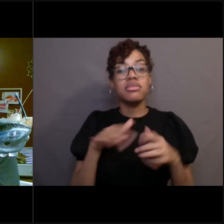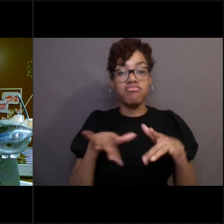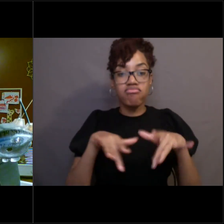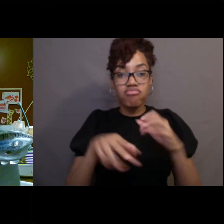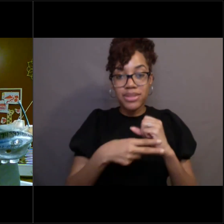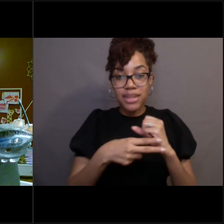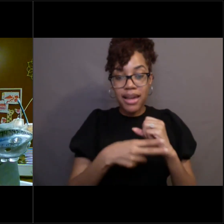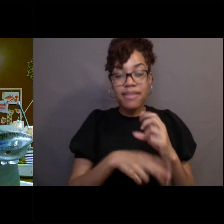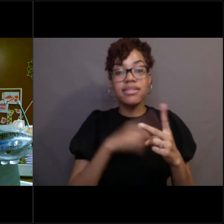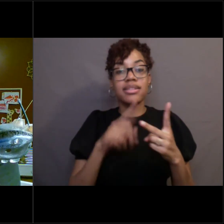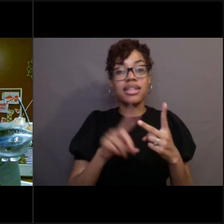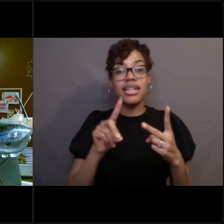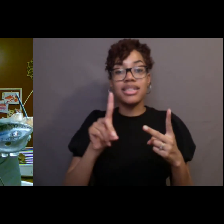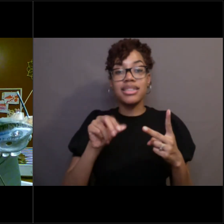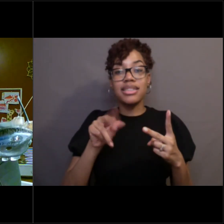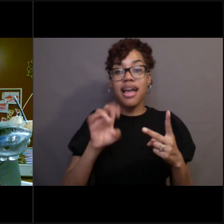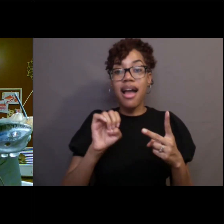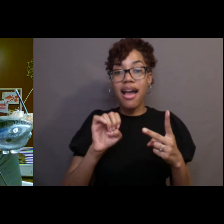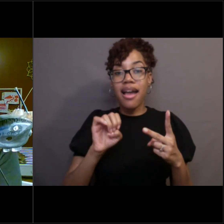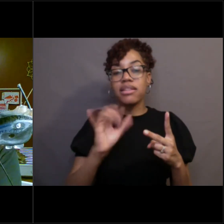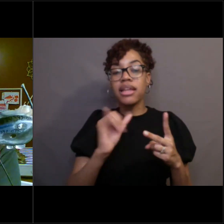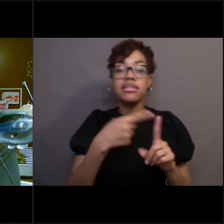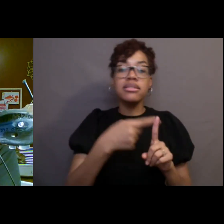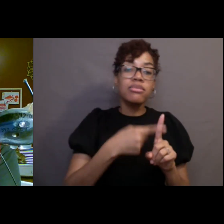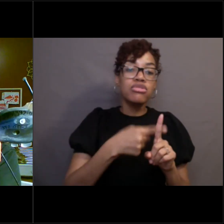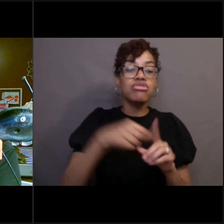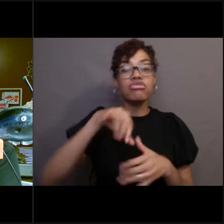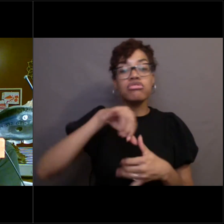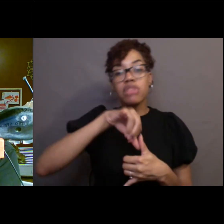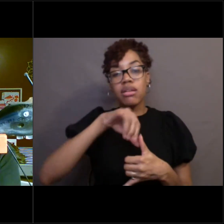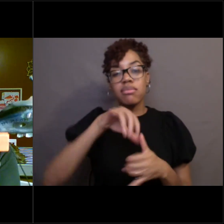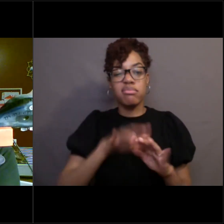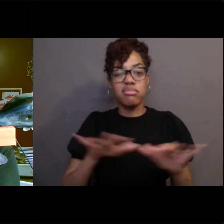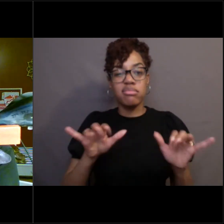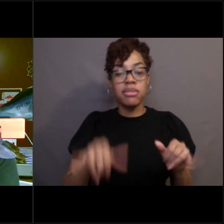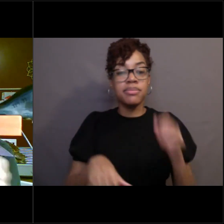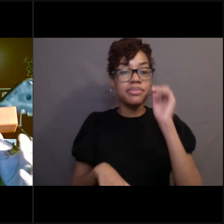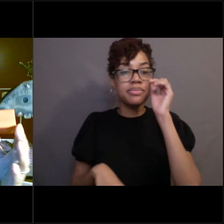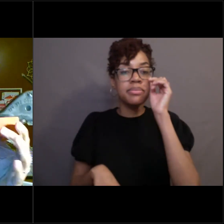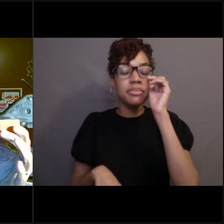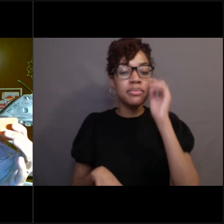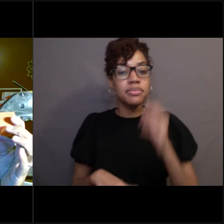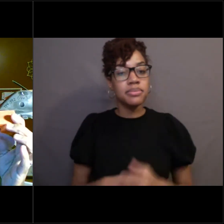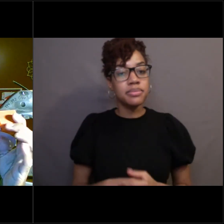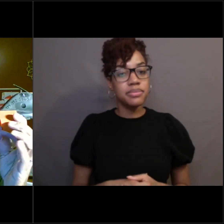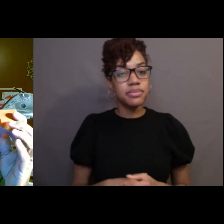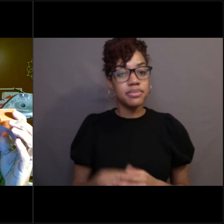So depth, and temperature, and dive duration, and things like that. And then there's suction cups.